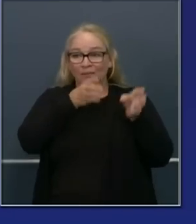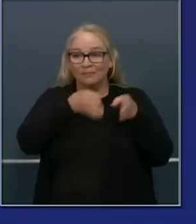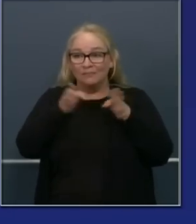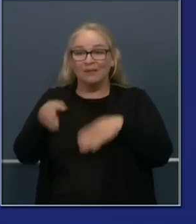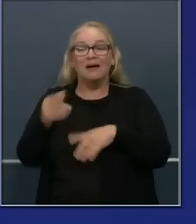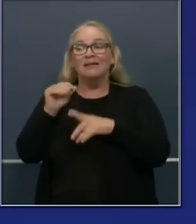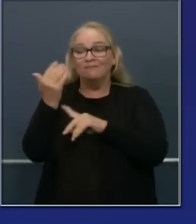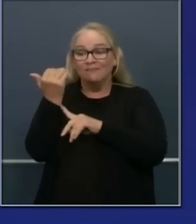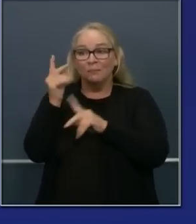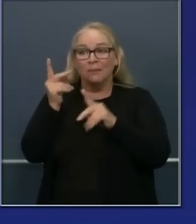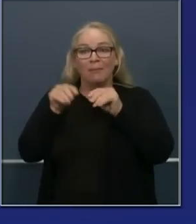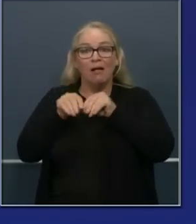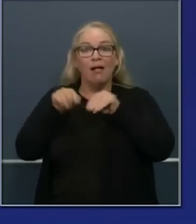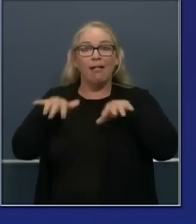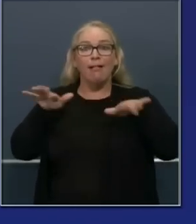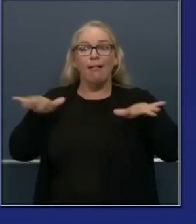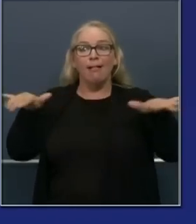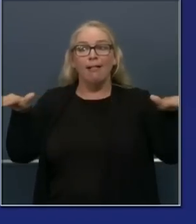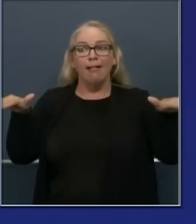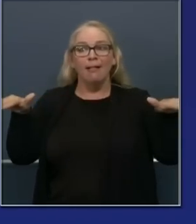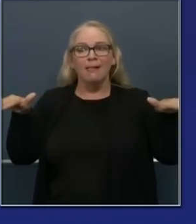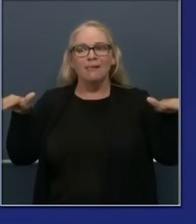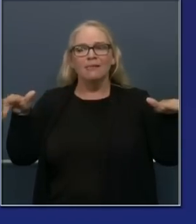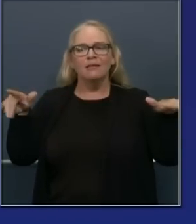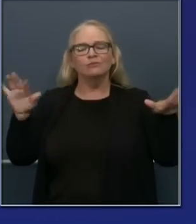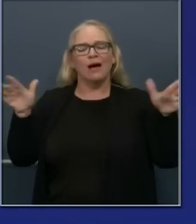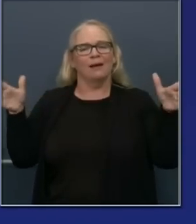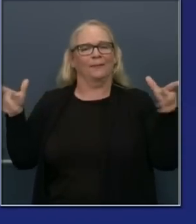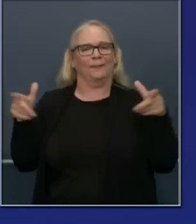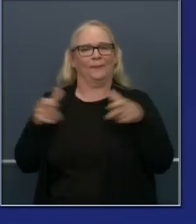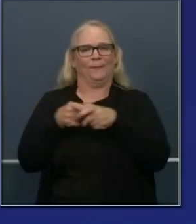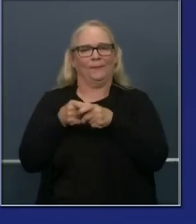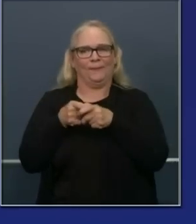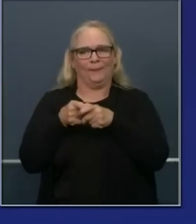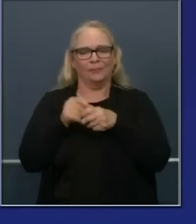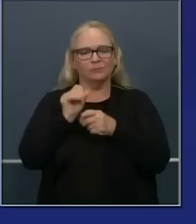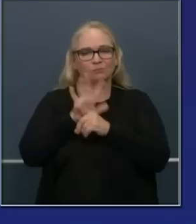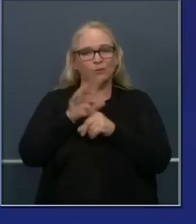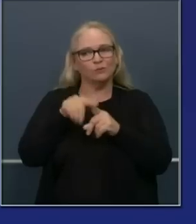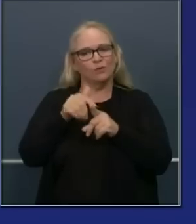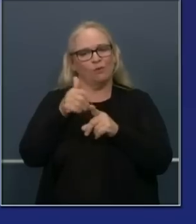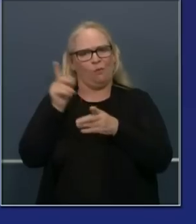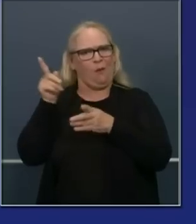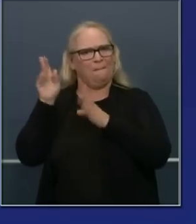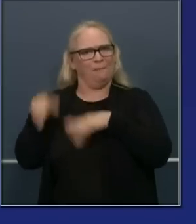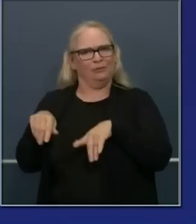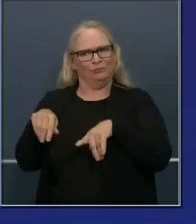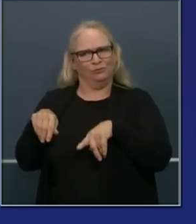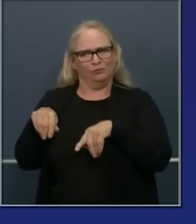IMPACTING OVER A 30 DAY PERIOD THROUGH THE POWER OF THOSE CONTACTS, 15 PEOPLE AND LESS